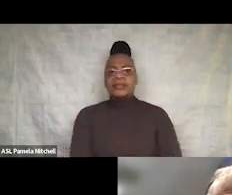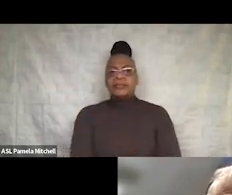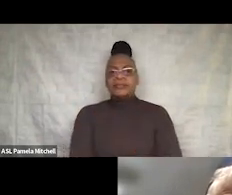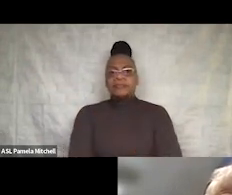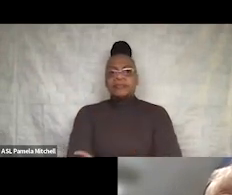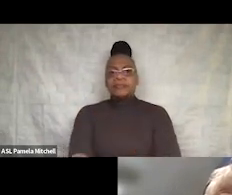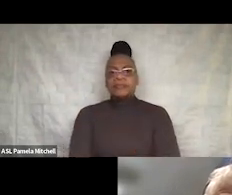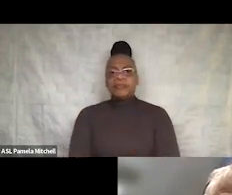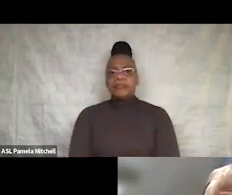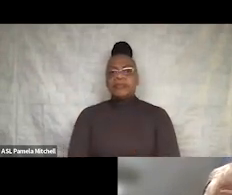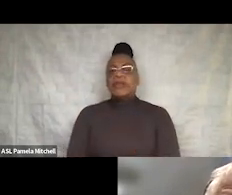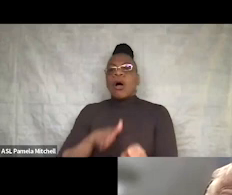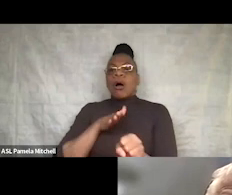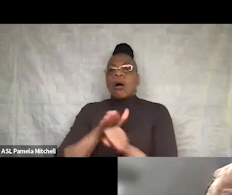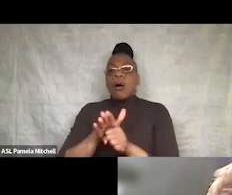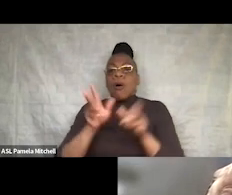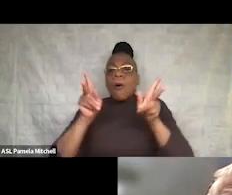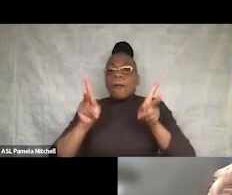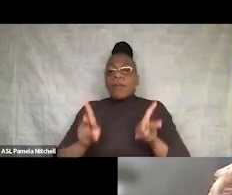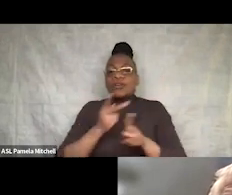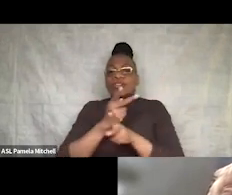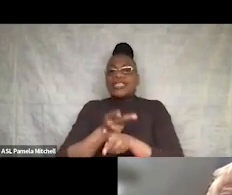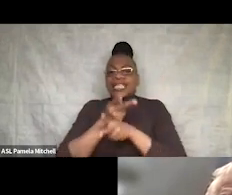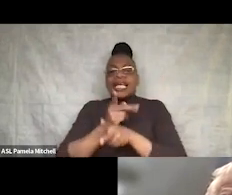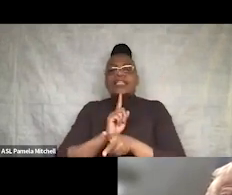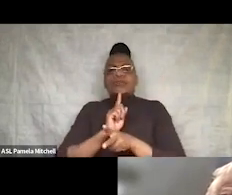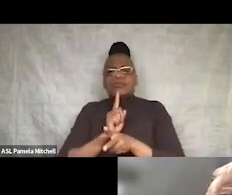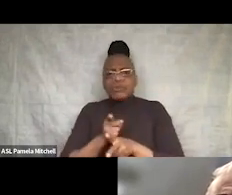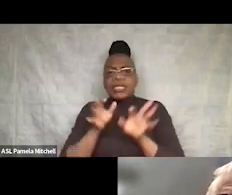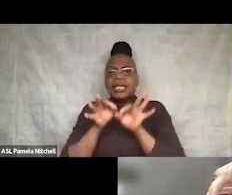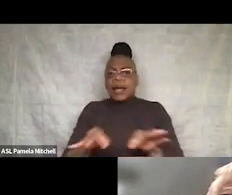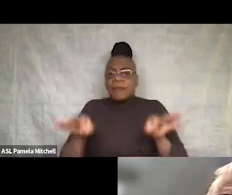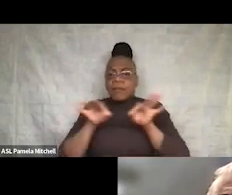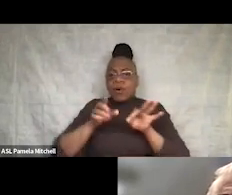So whole person care is really central. We are person-centered,